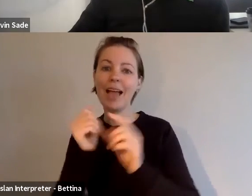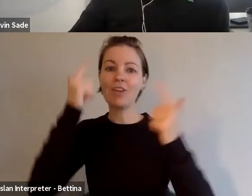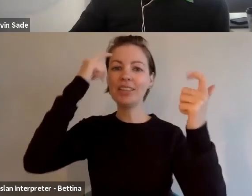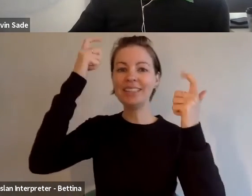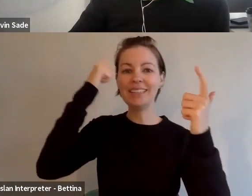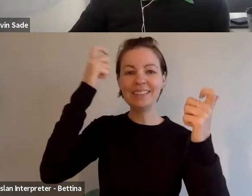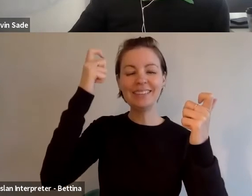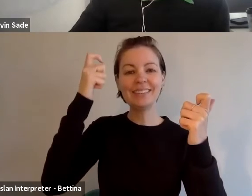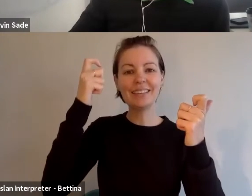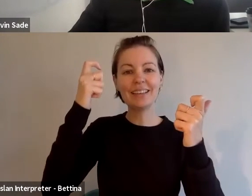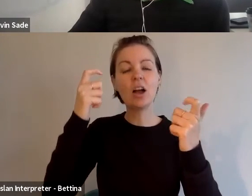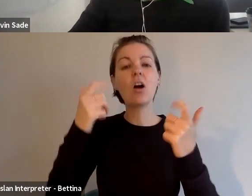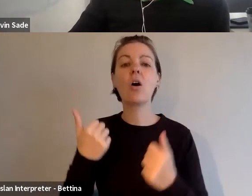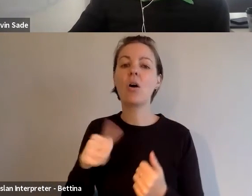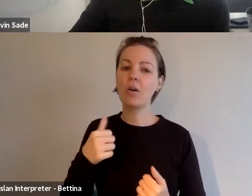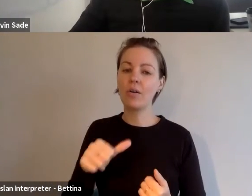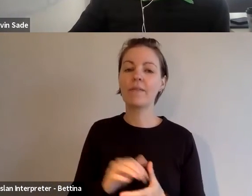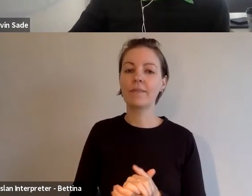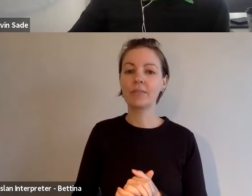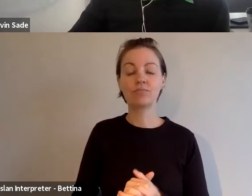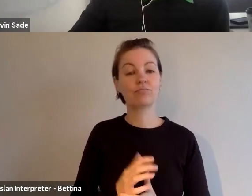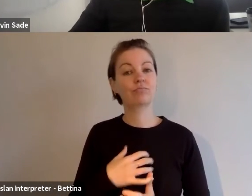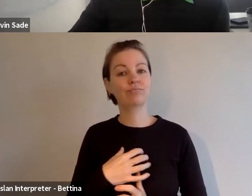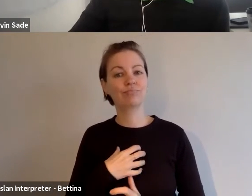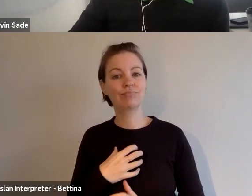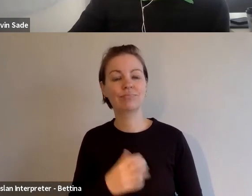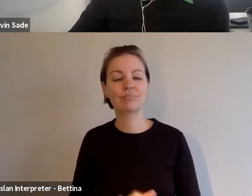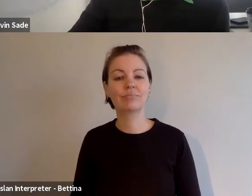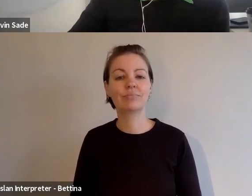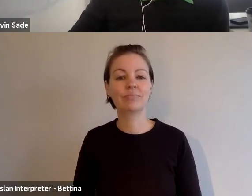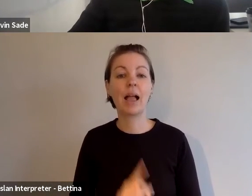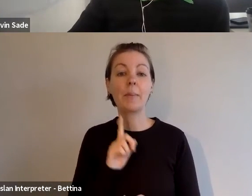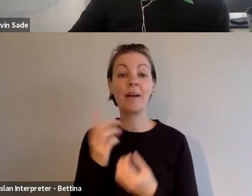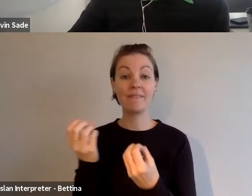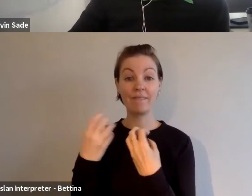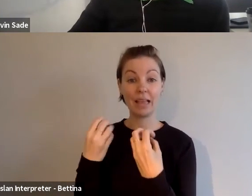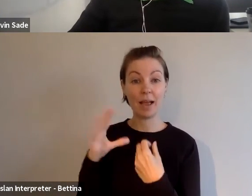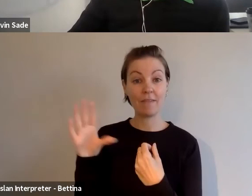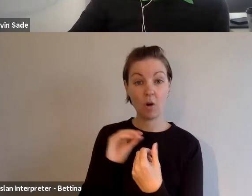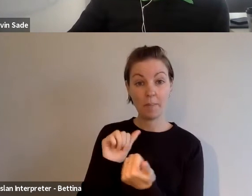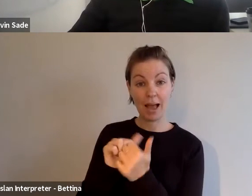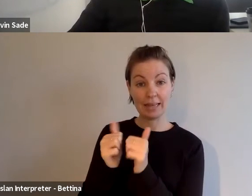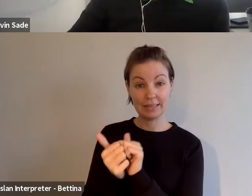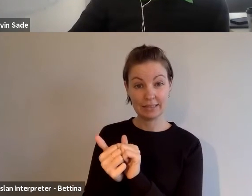So that was something that was a little unexpected. In terms of feedback from the partners,